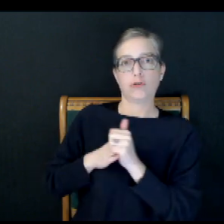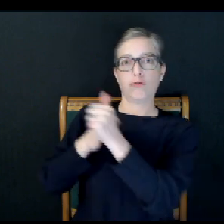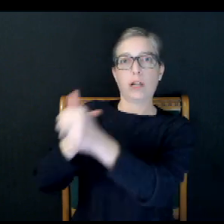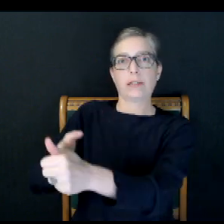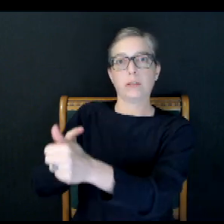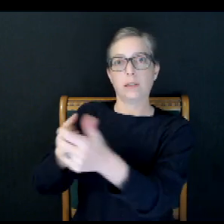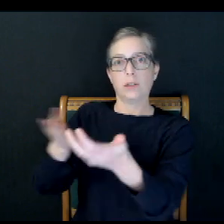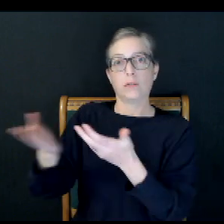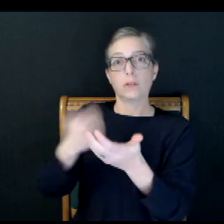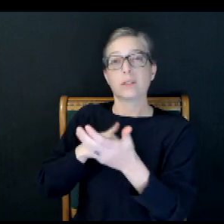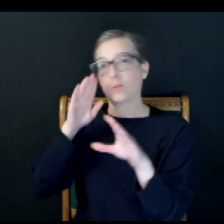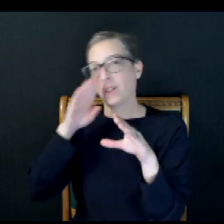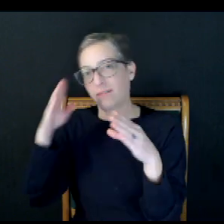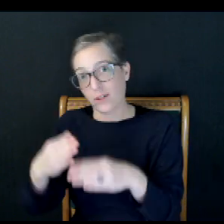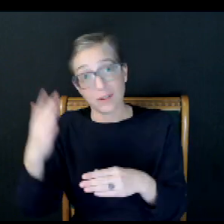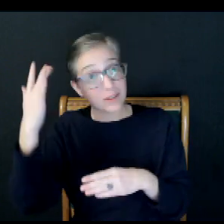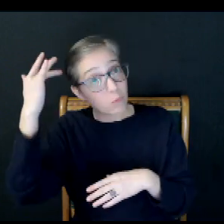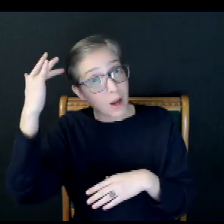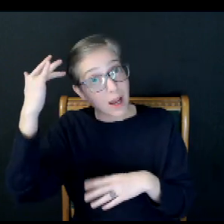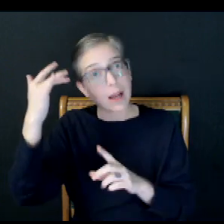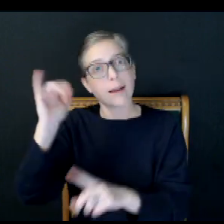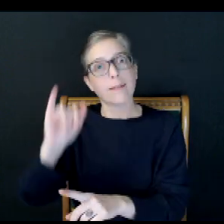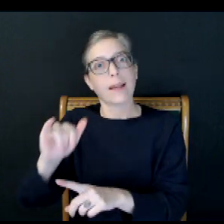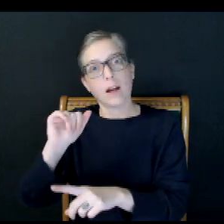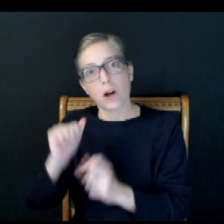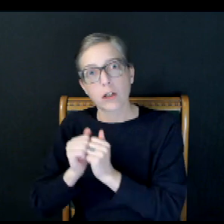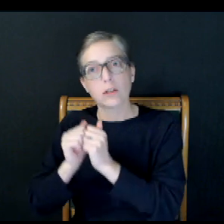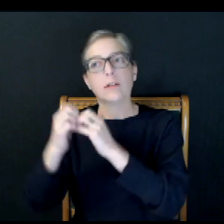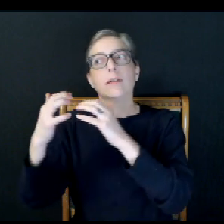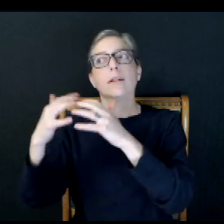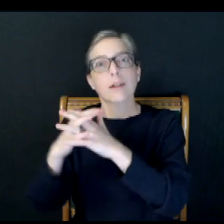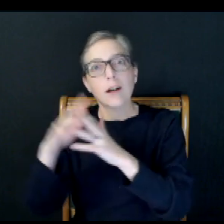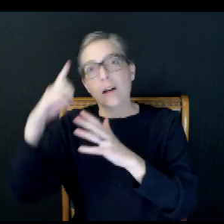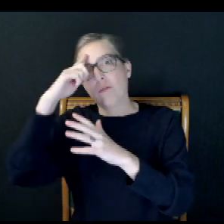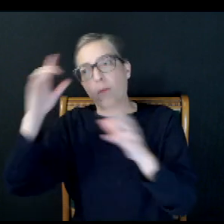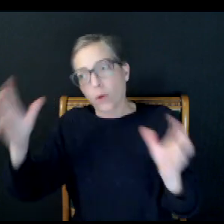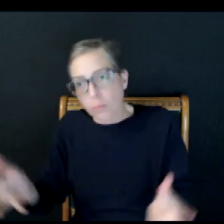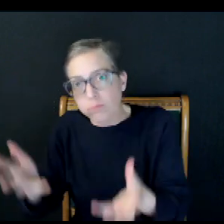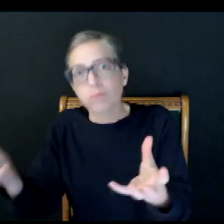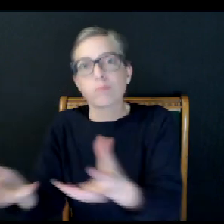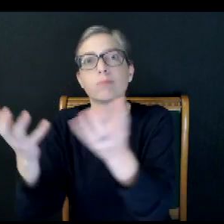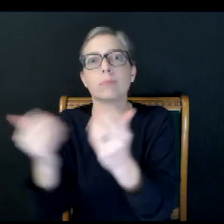these are set up to promote equity in many ways, we are seeing differences in the rate of